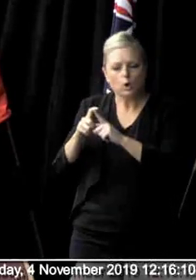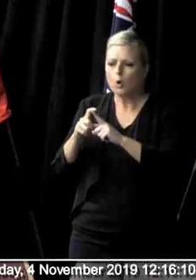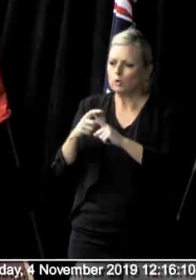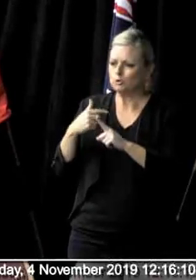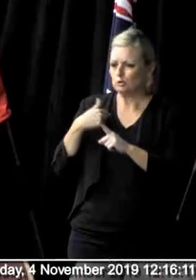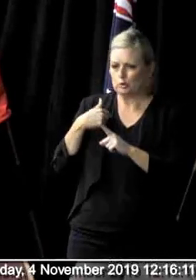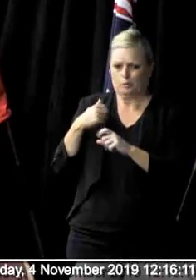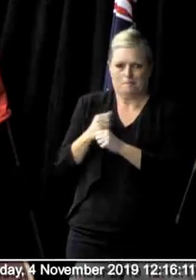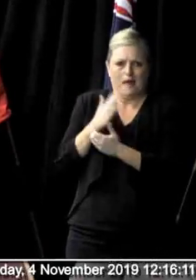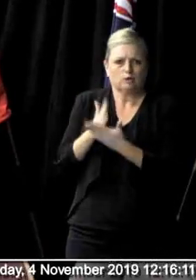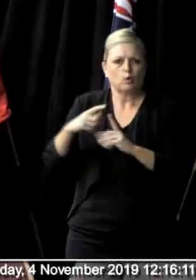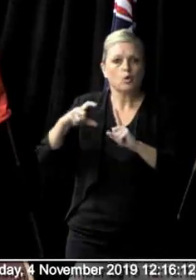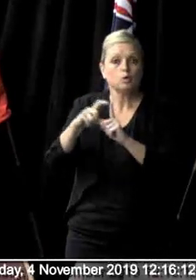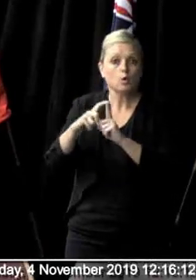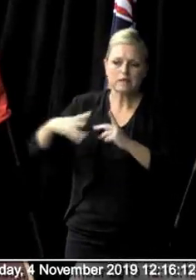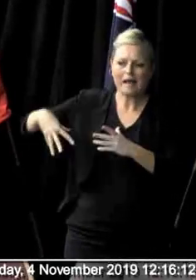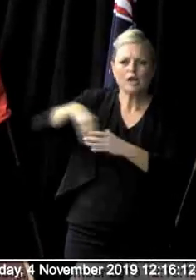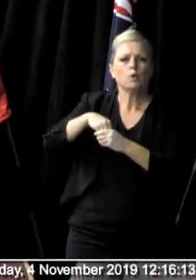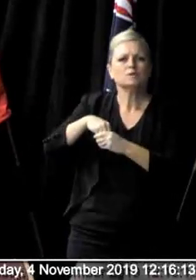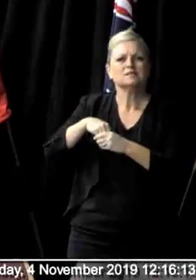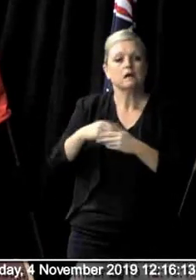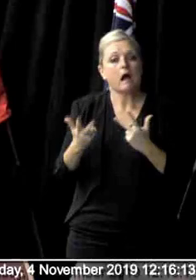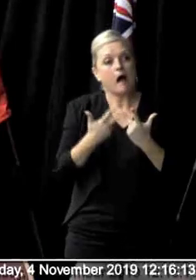in what was taken for granted by other students.